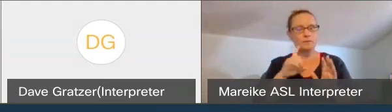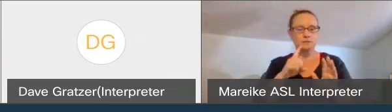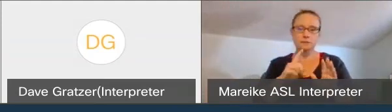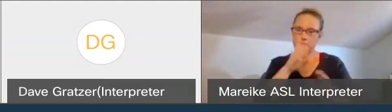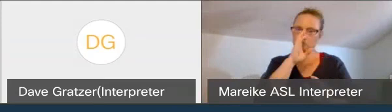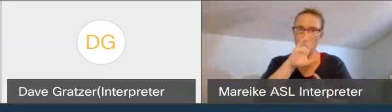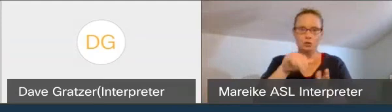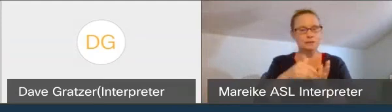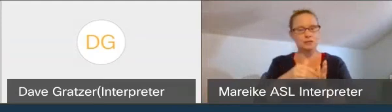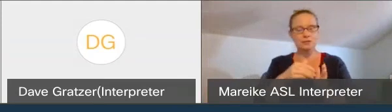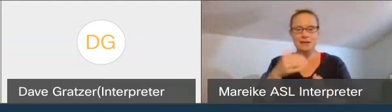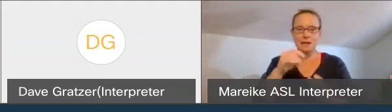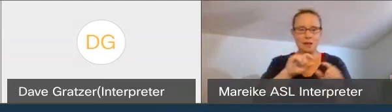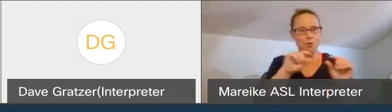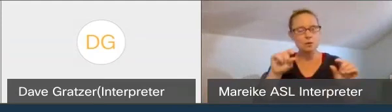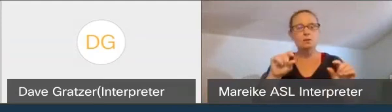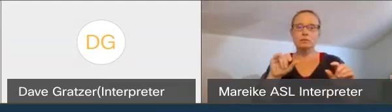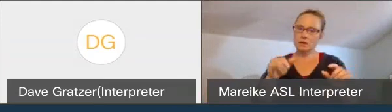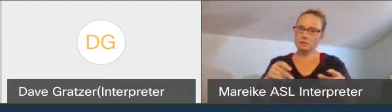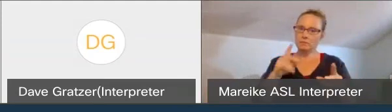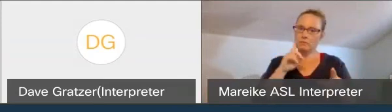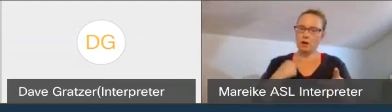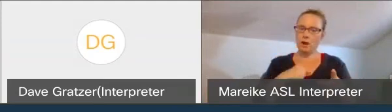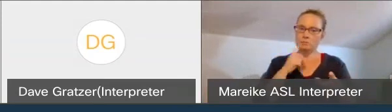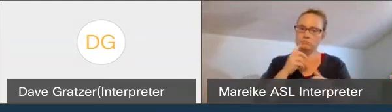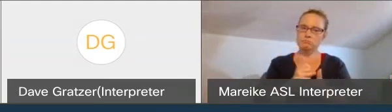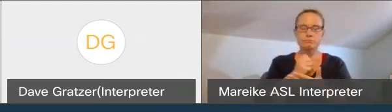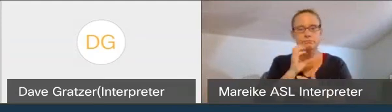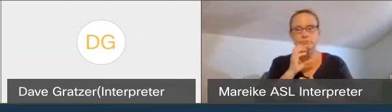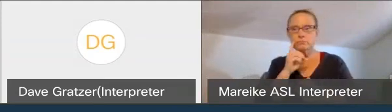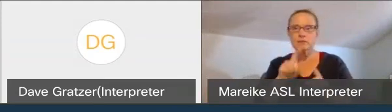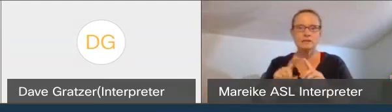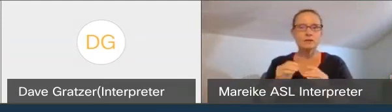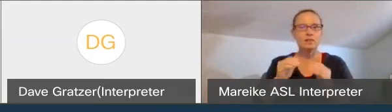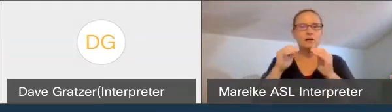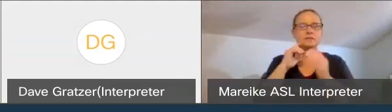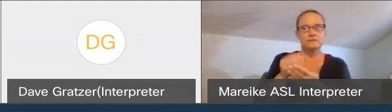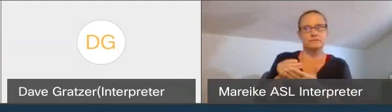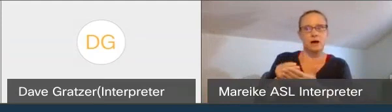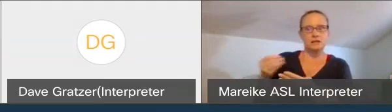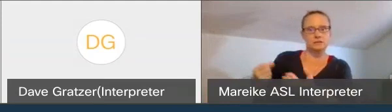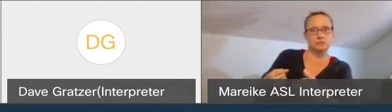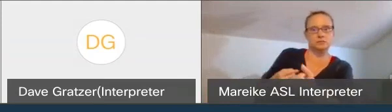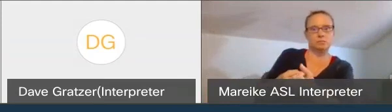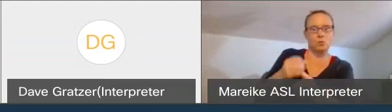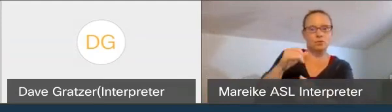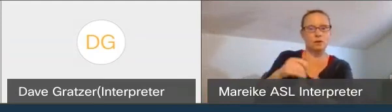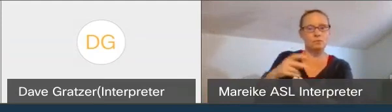will be an opportunity for us to actually see different levels of funding coming in as people understand that these are part